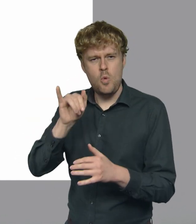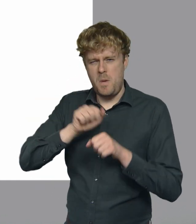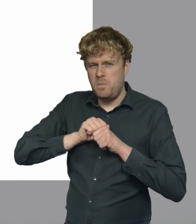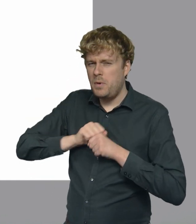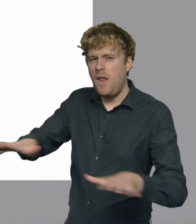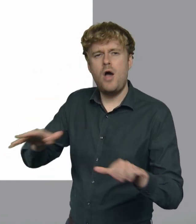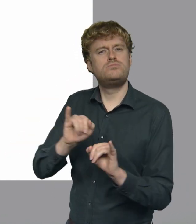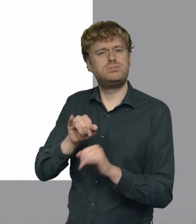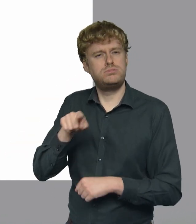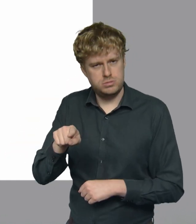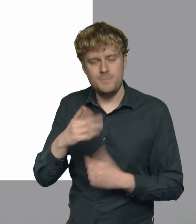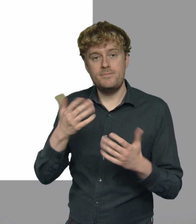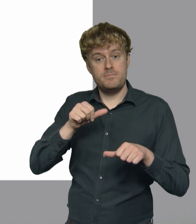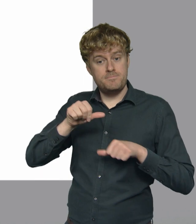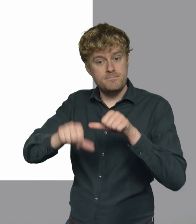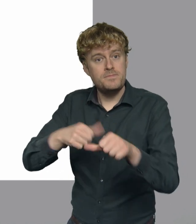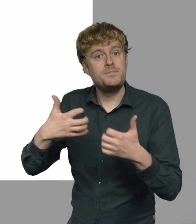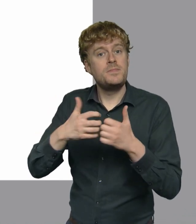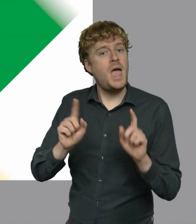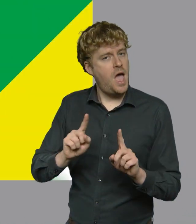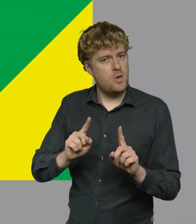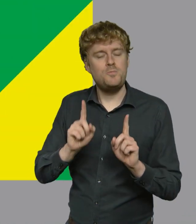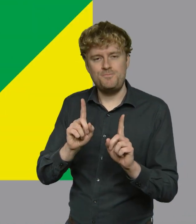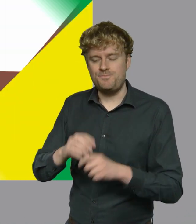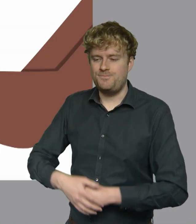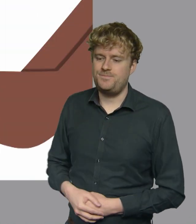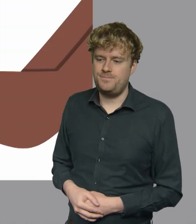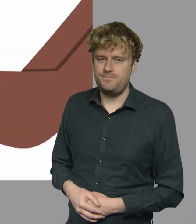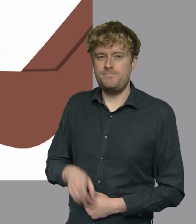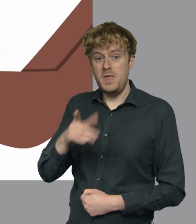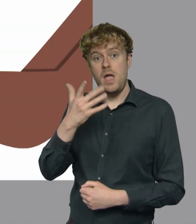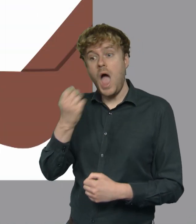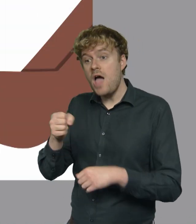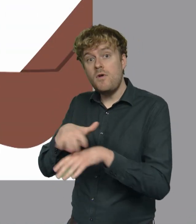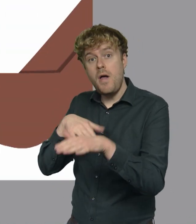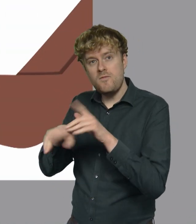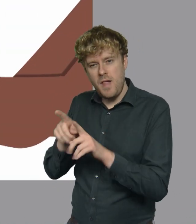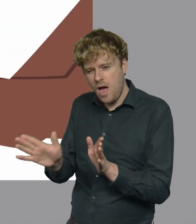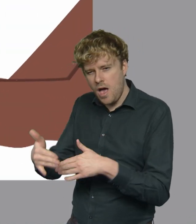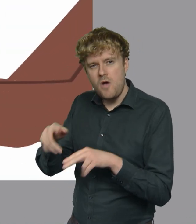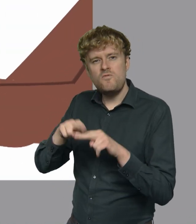You should follow these steps in order to help them if you can put on sterile gloves, which will help